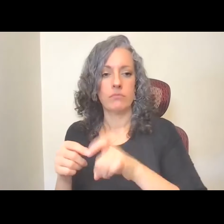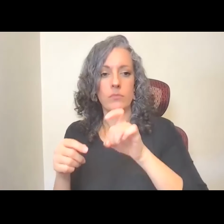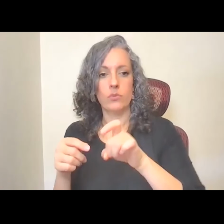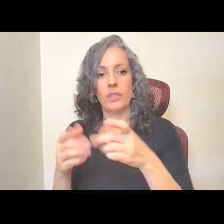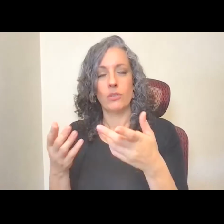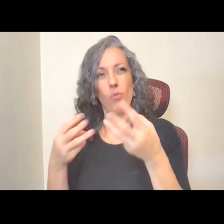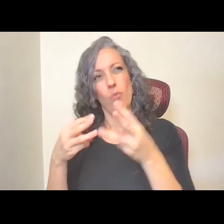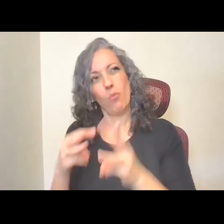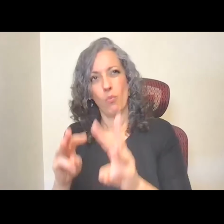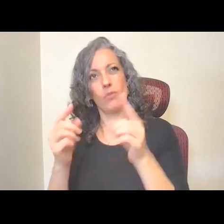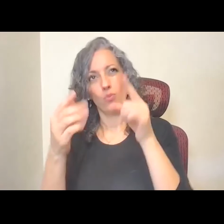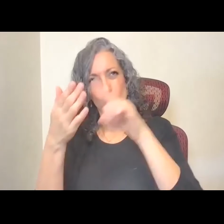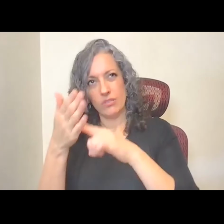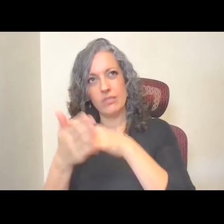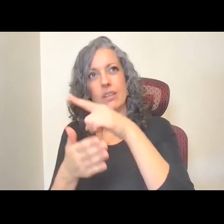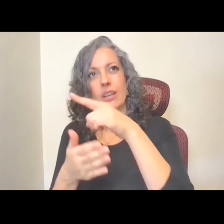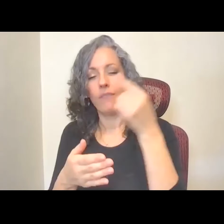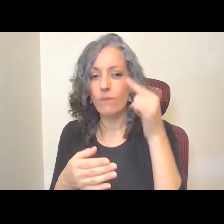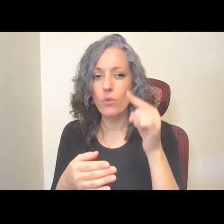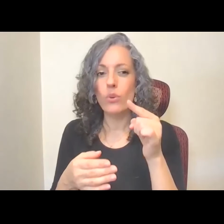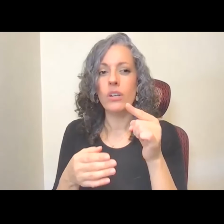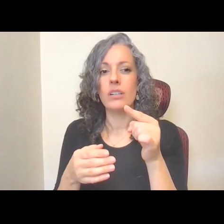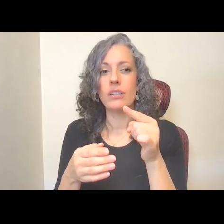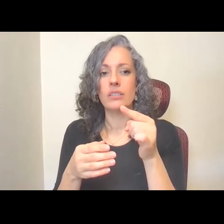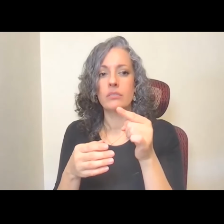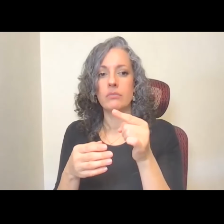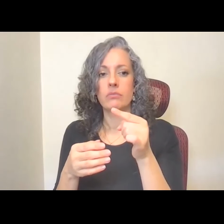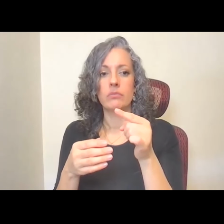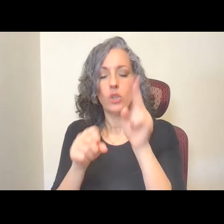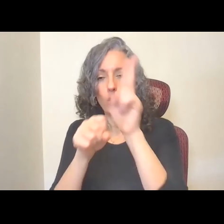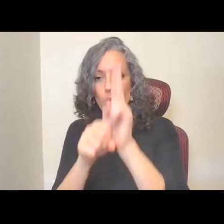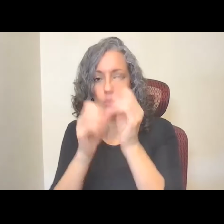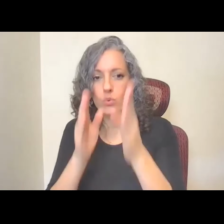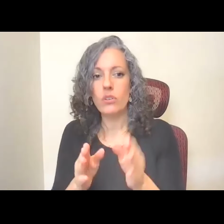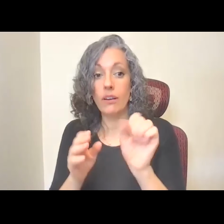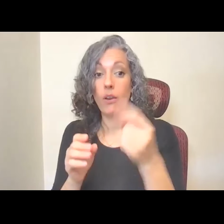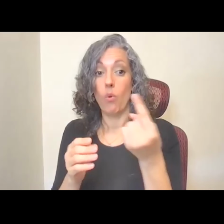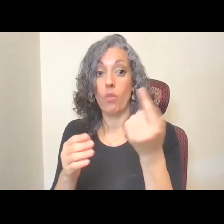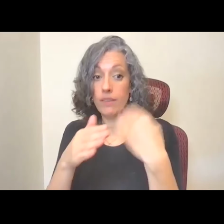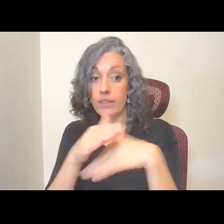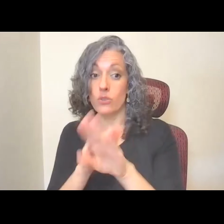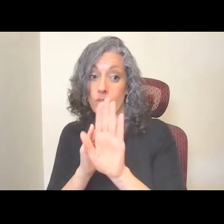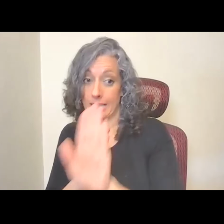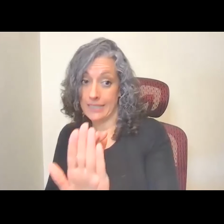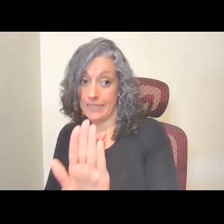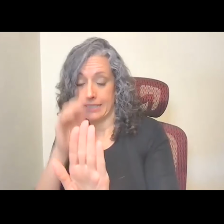for signature years from/to, and user can only enter years. So the error here is triggered if